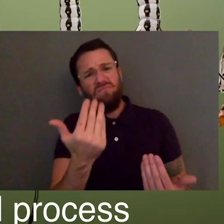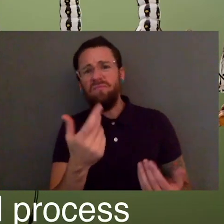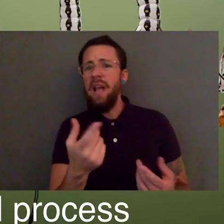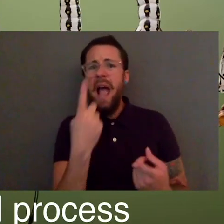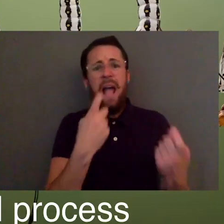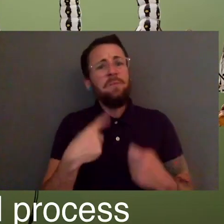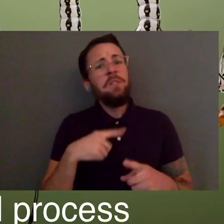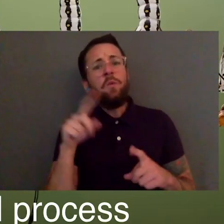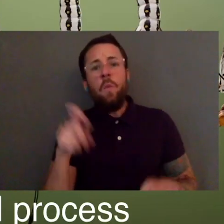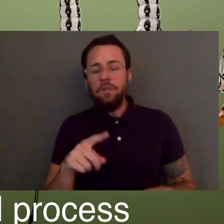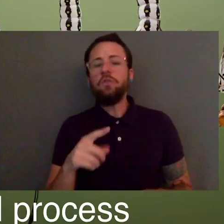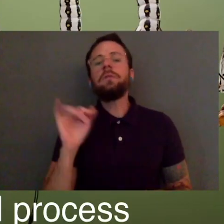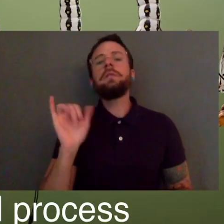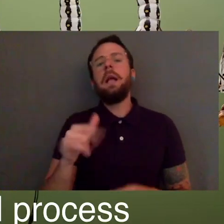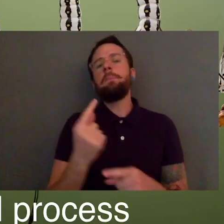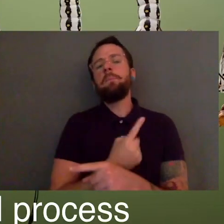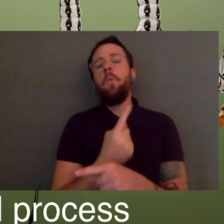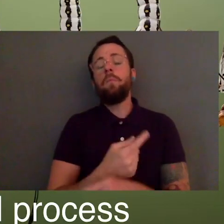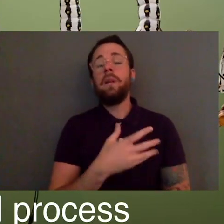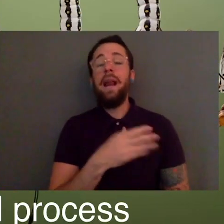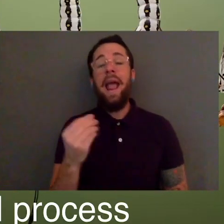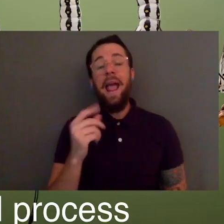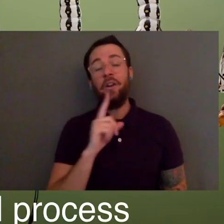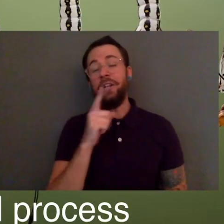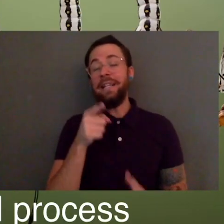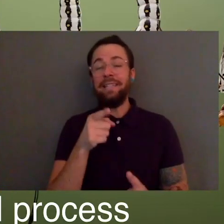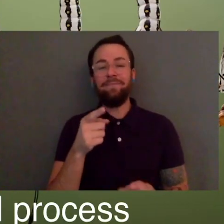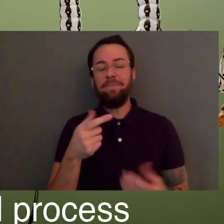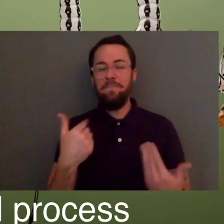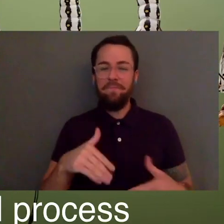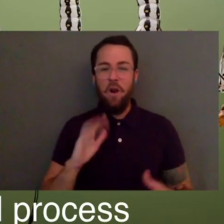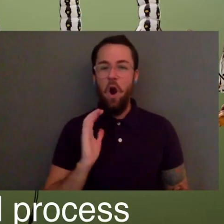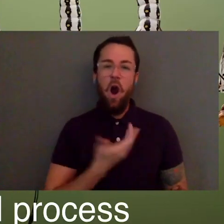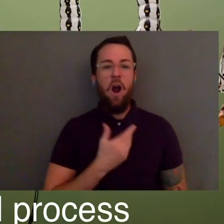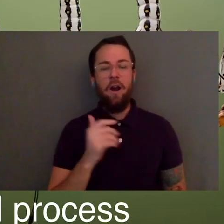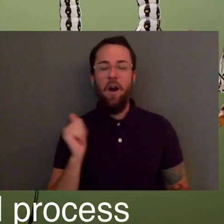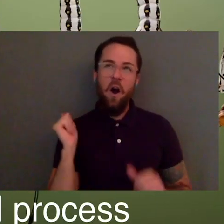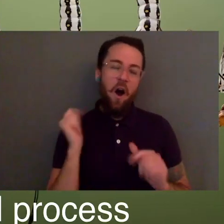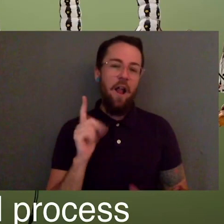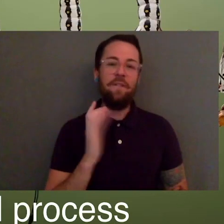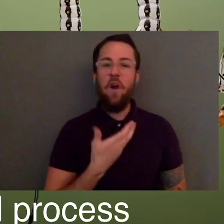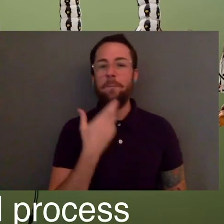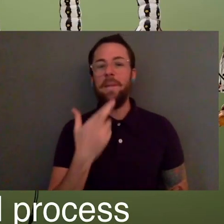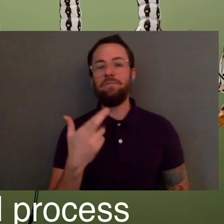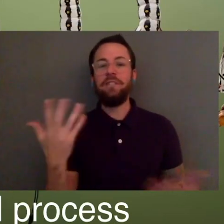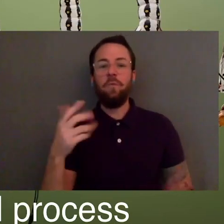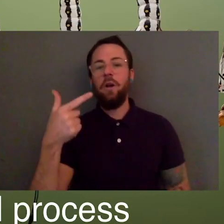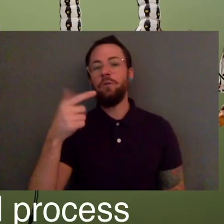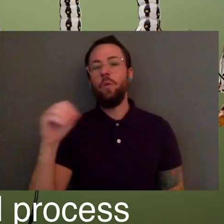Let them share. As a transDeaf person, let them come to someone who is like me, who has the answer and the